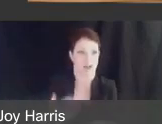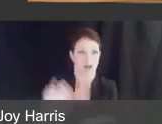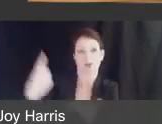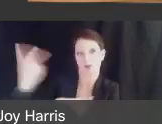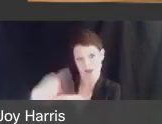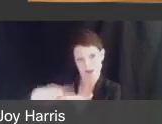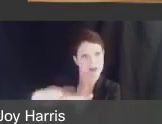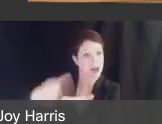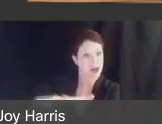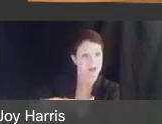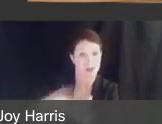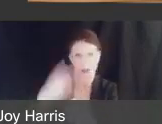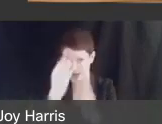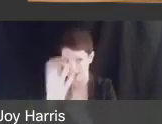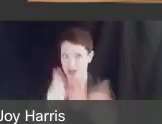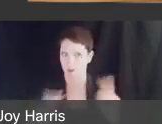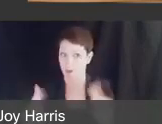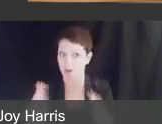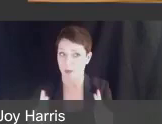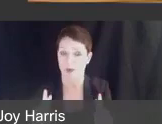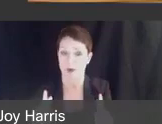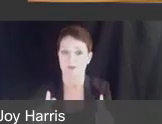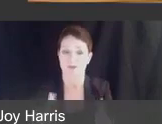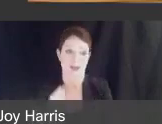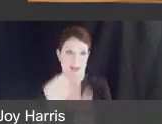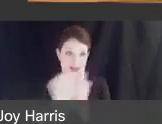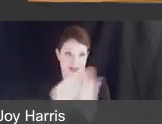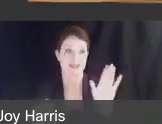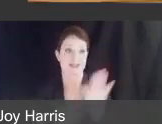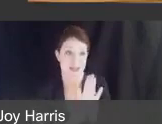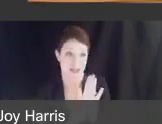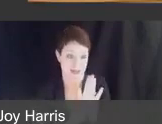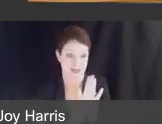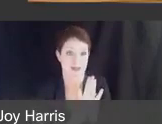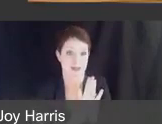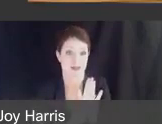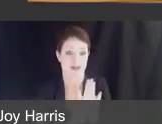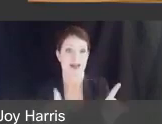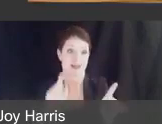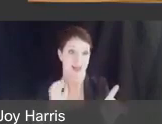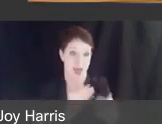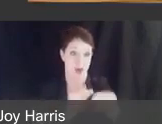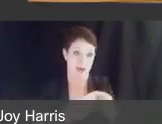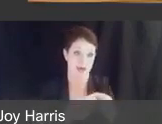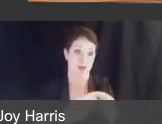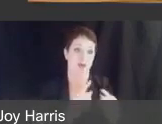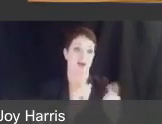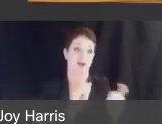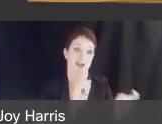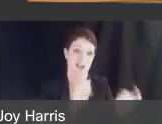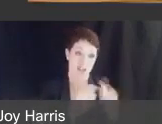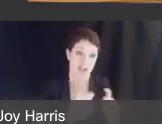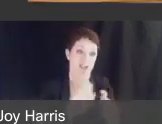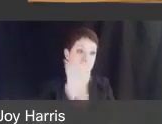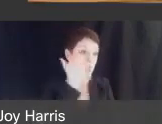to share with people that the State's, just as our number might fluctuate from week to week, the State